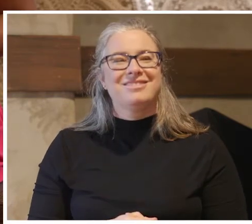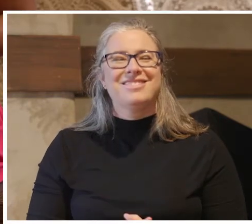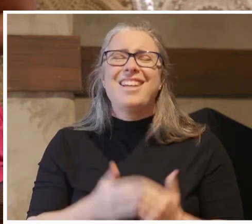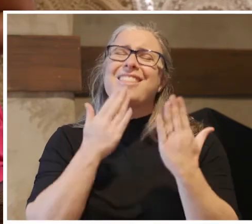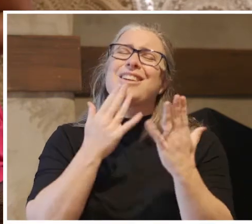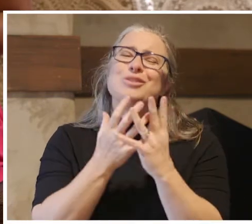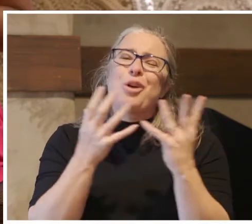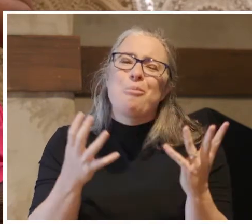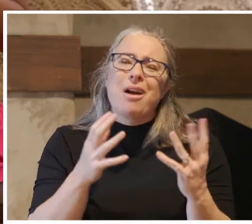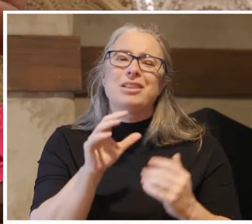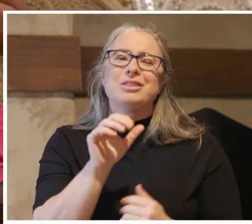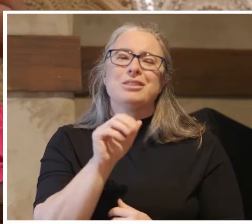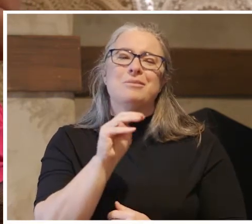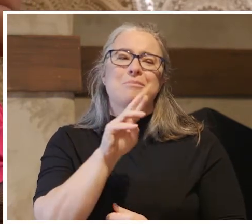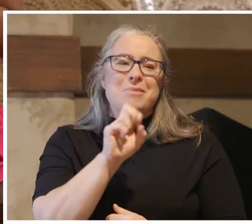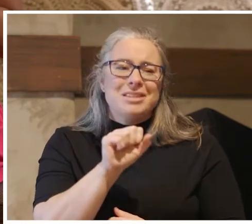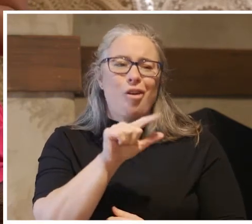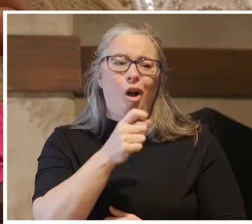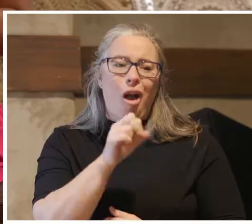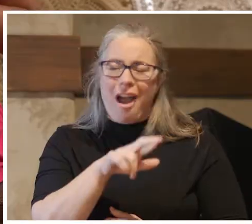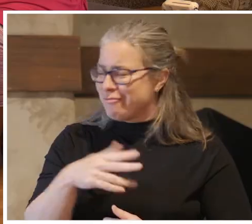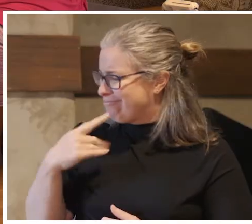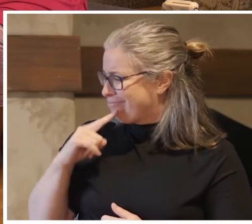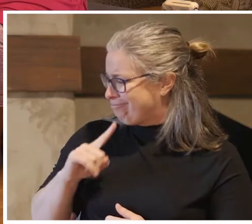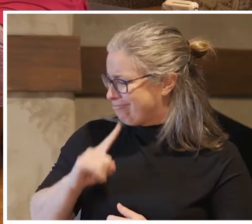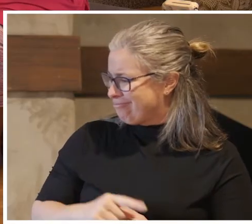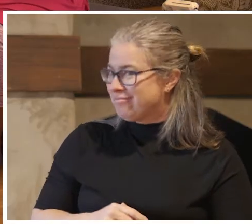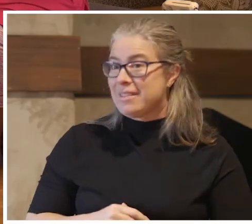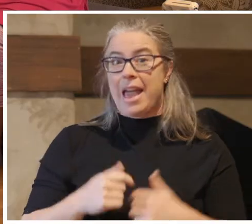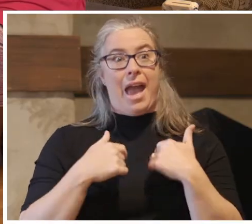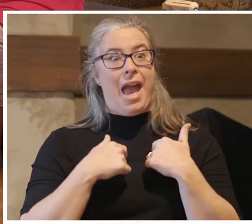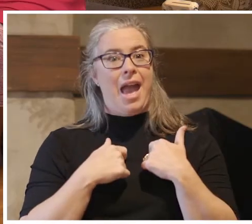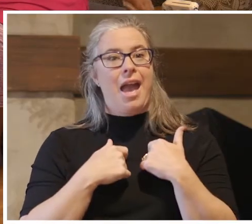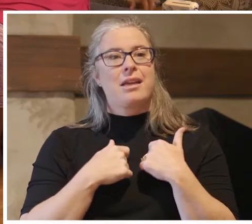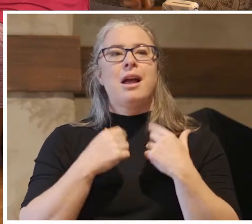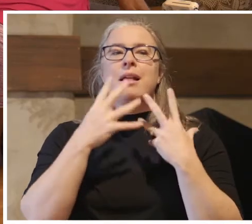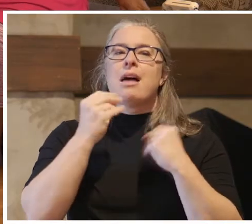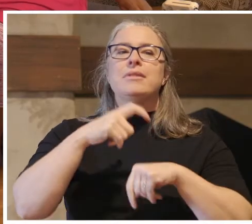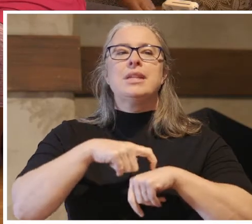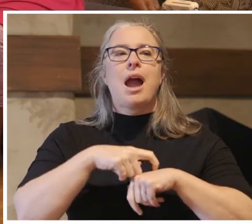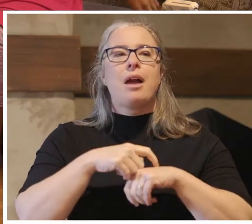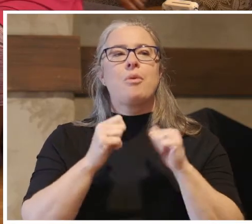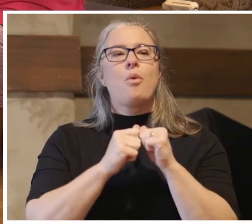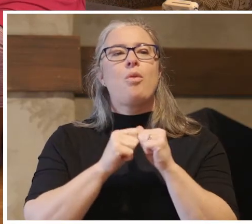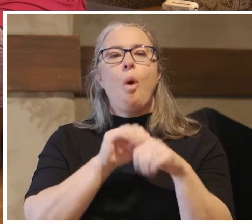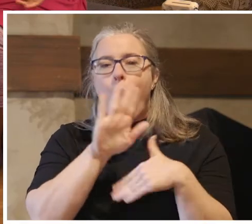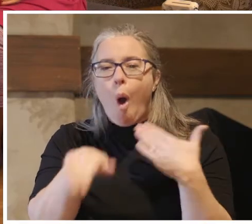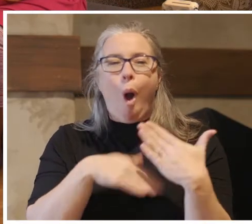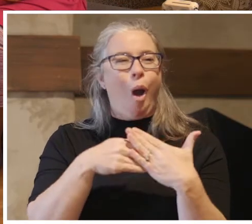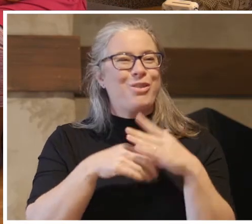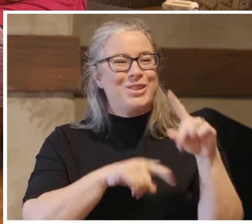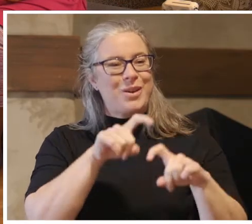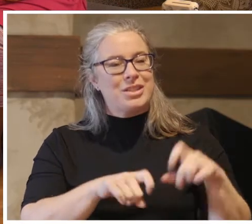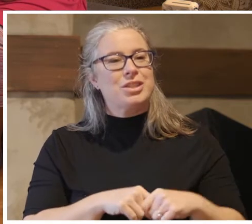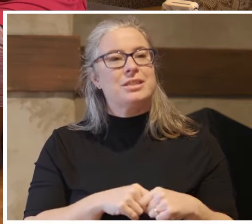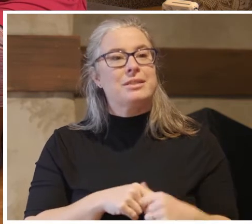Thank you so much, Ms. Allgeyer! - You're welcome. I had a lovely time with all those questions.